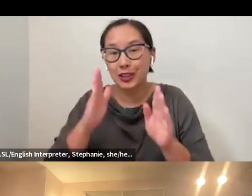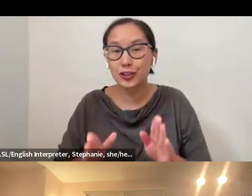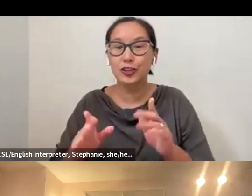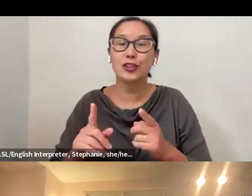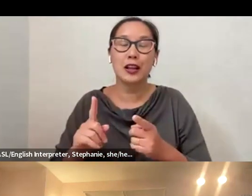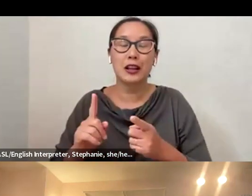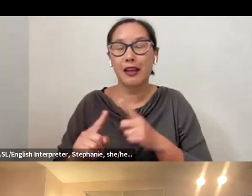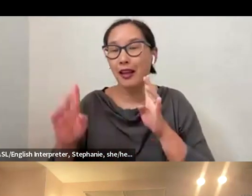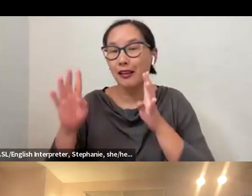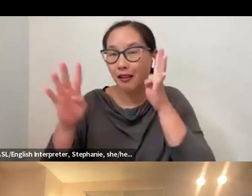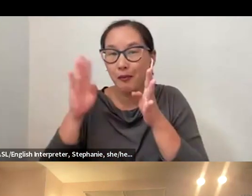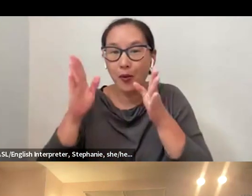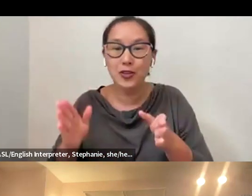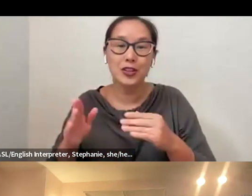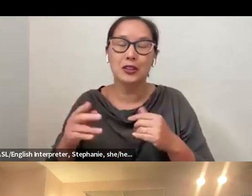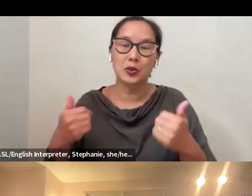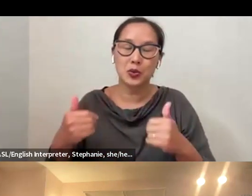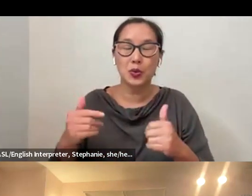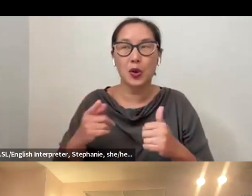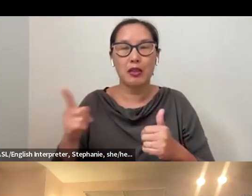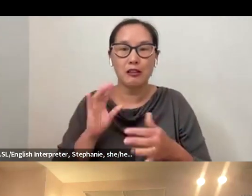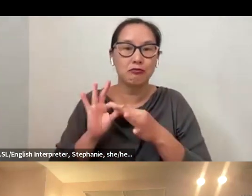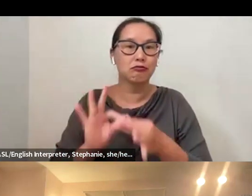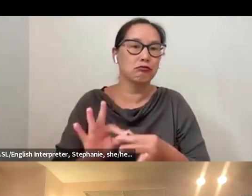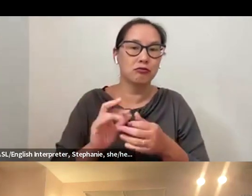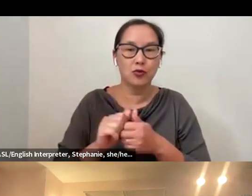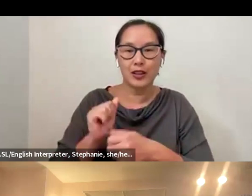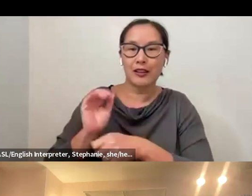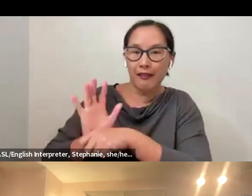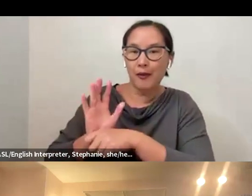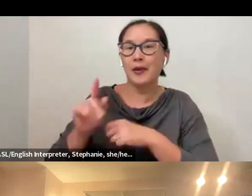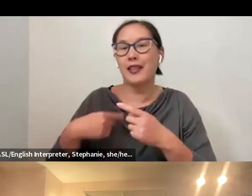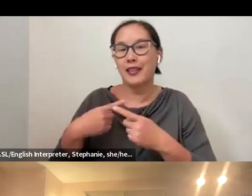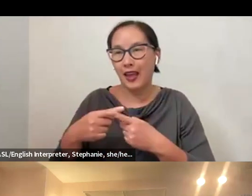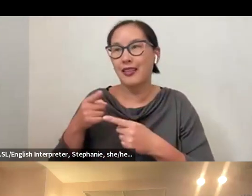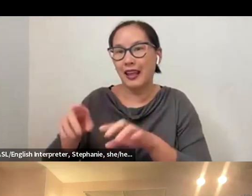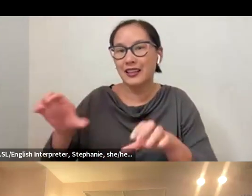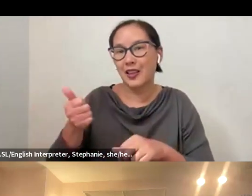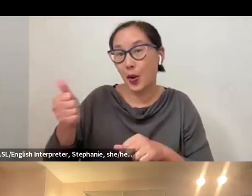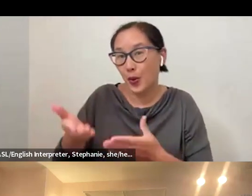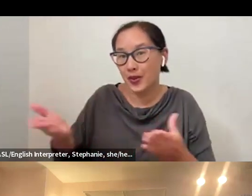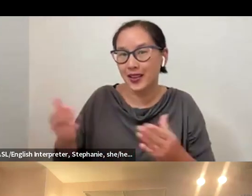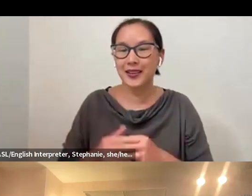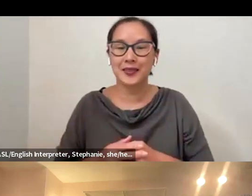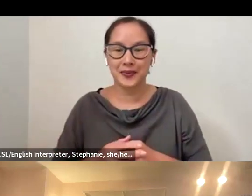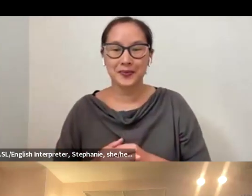very strongly with the film and then sort of did their own thing. That's, Lohi and Hikmat. You'll find them in the credits.